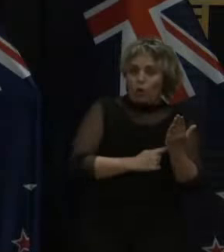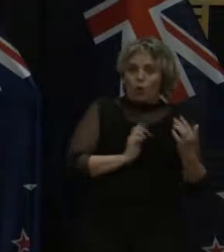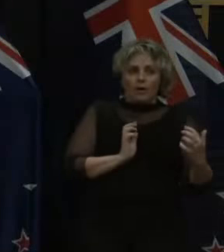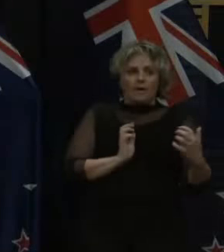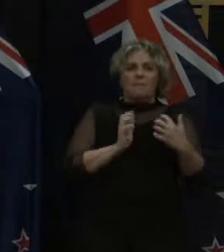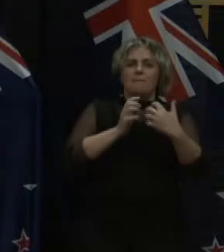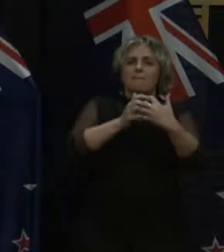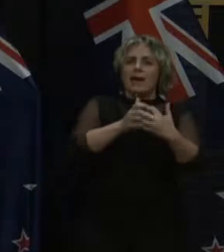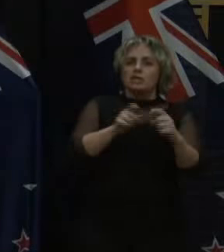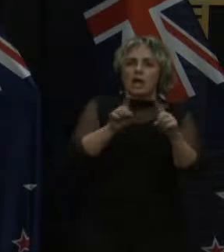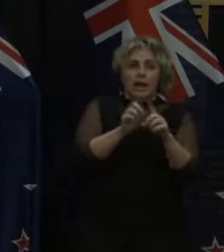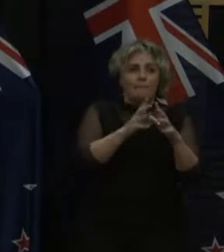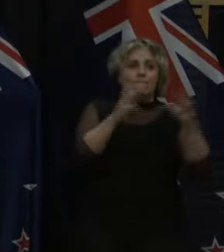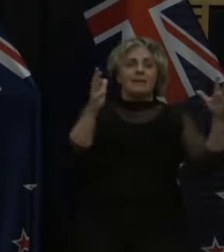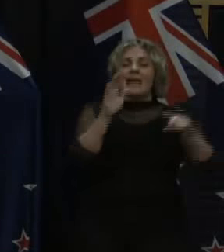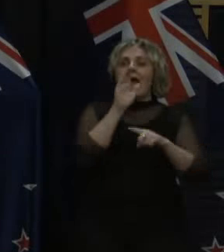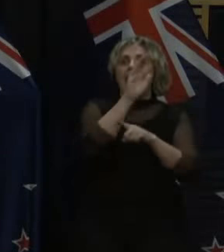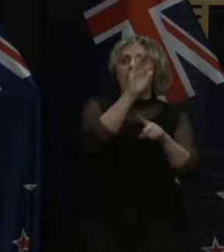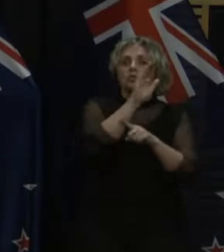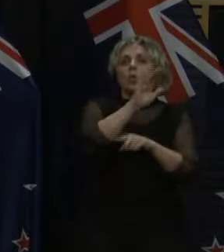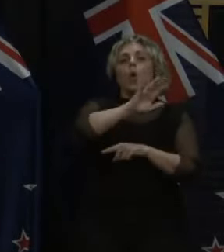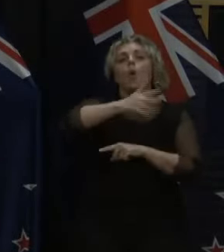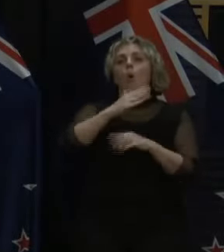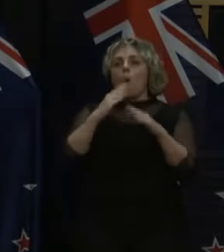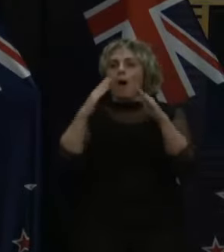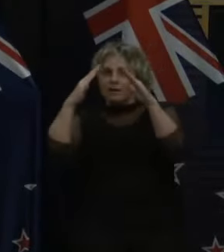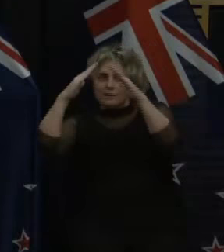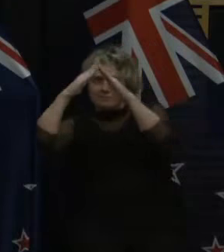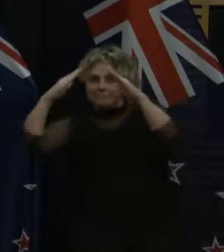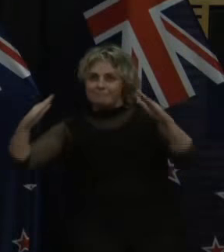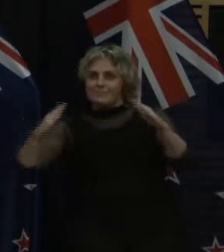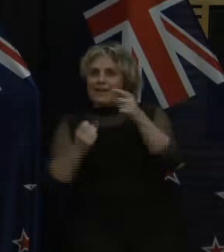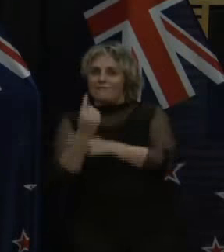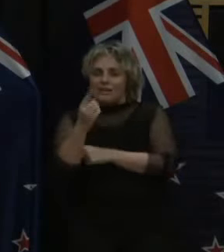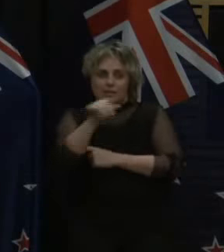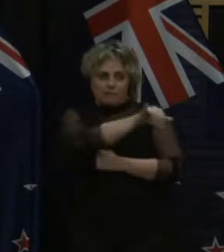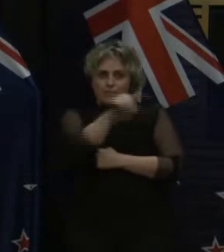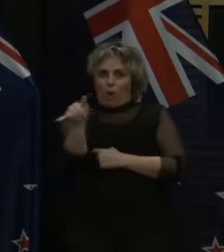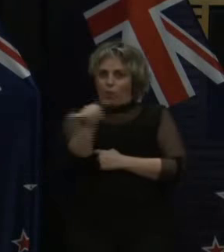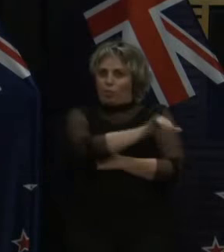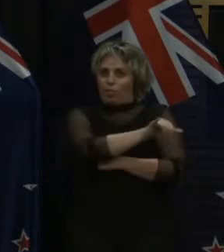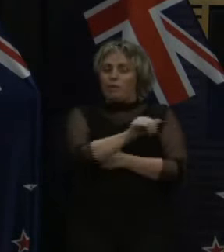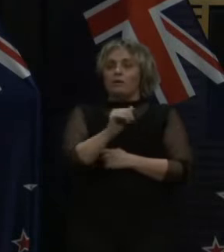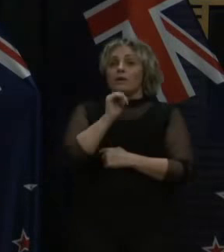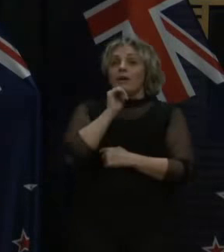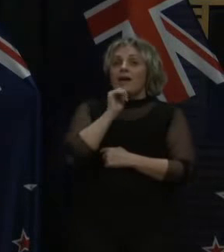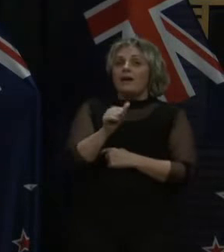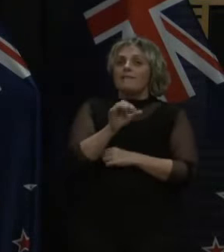sorts of events and we will have to make sure that what we do is fit for purpose for those